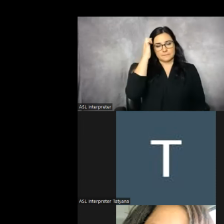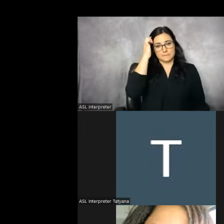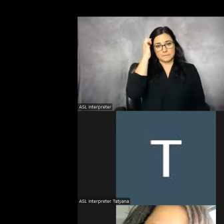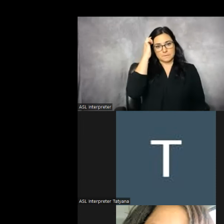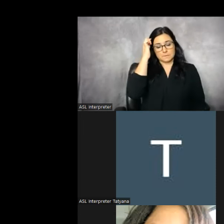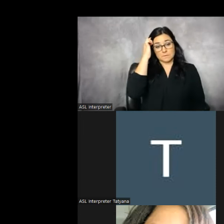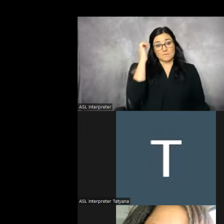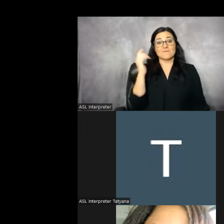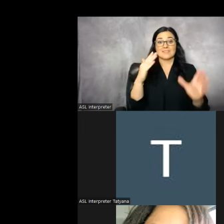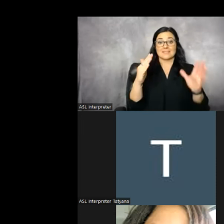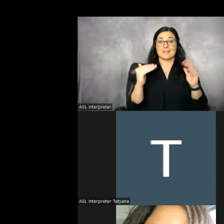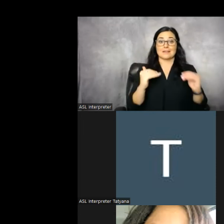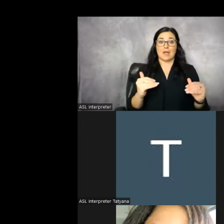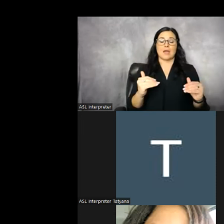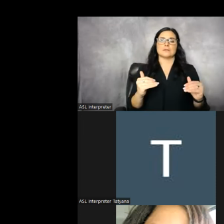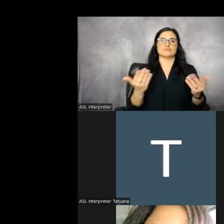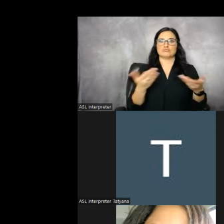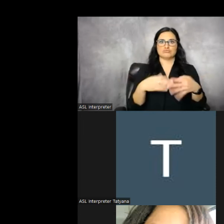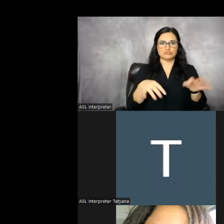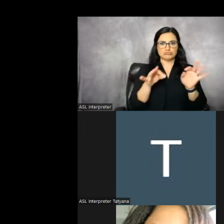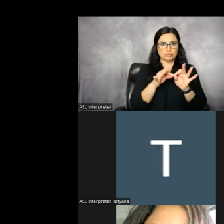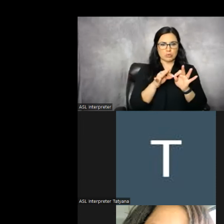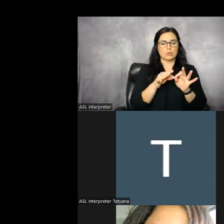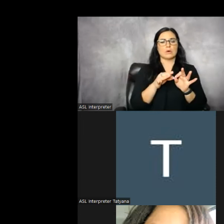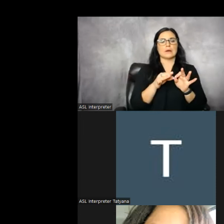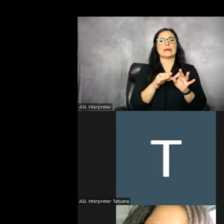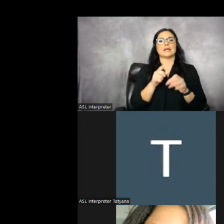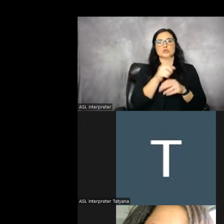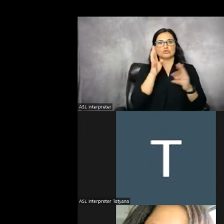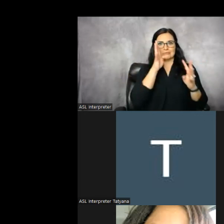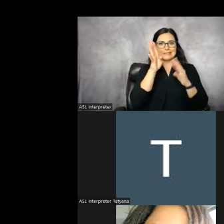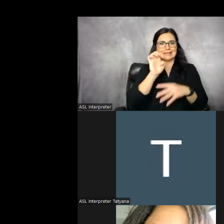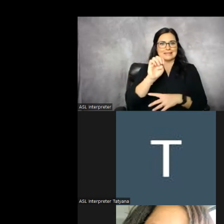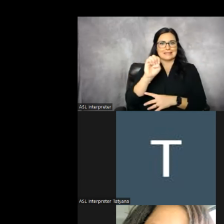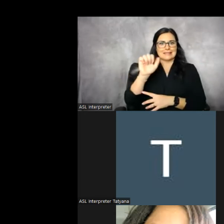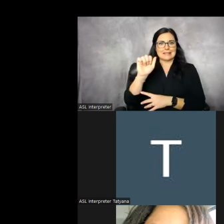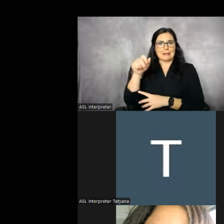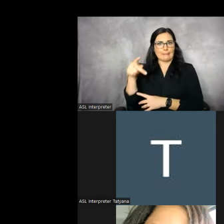The next thing that's really important to consider when you're creating an Equally Effective Alternate Access Plan